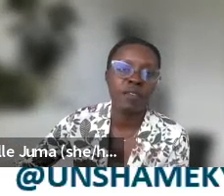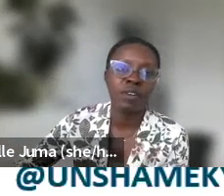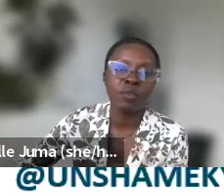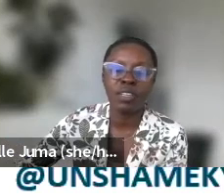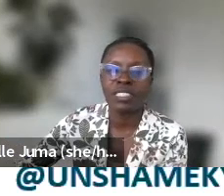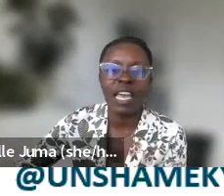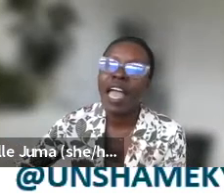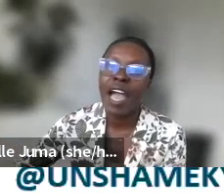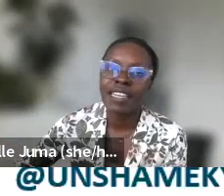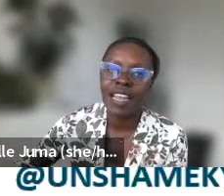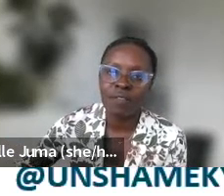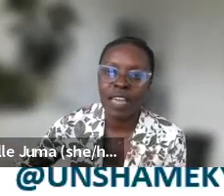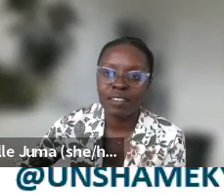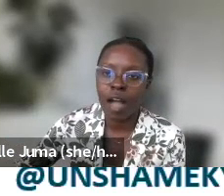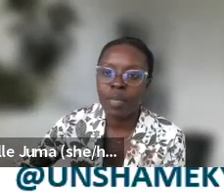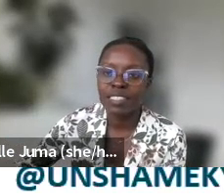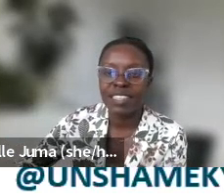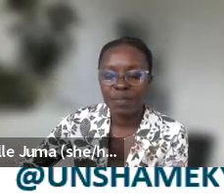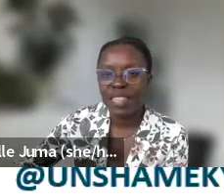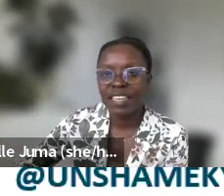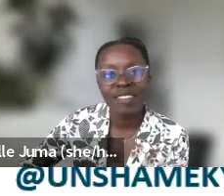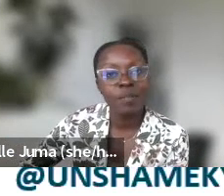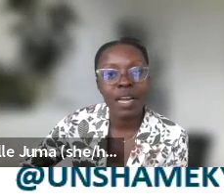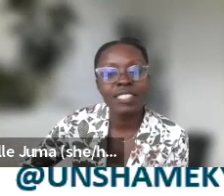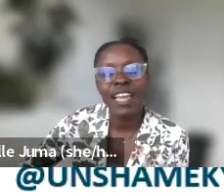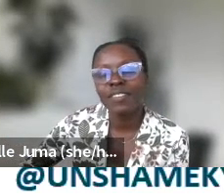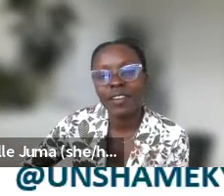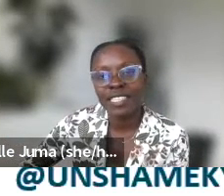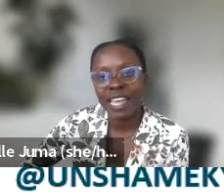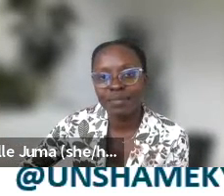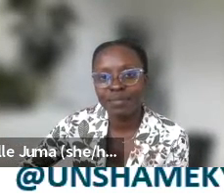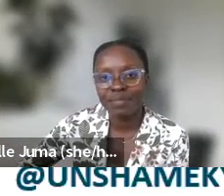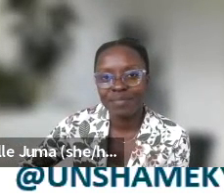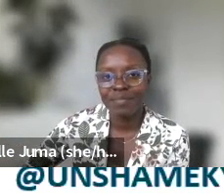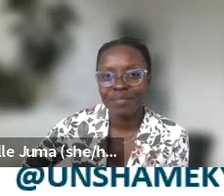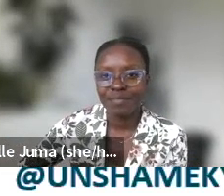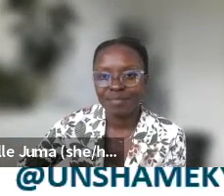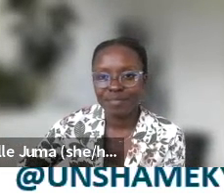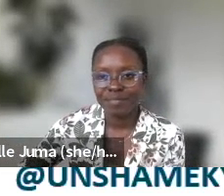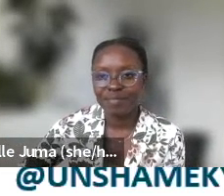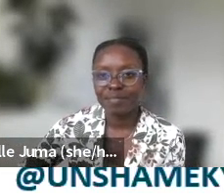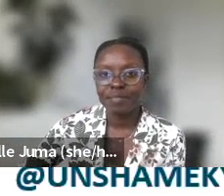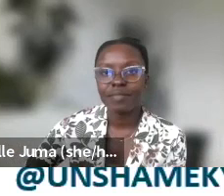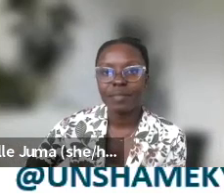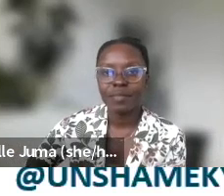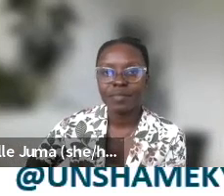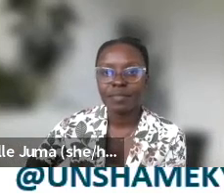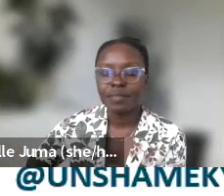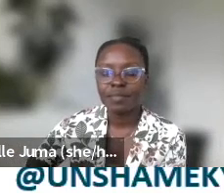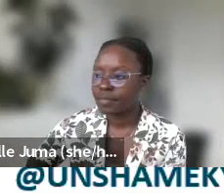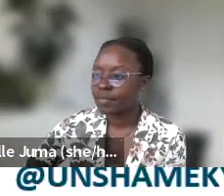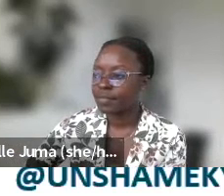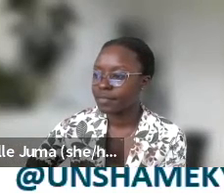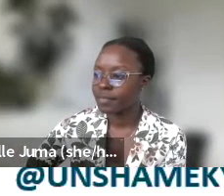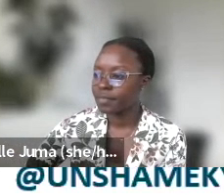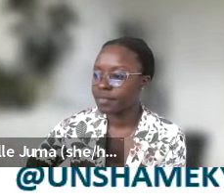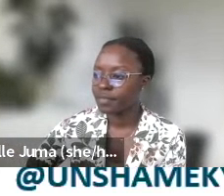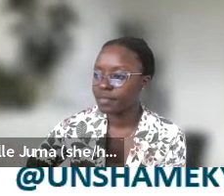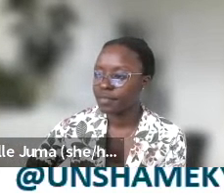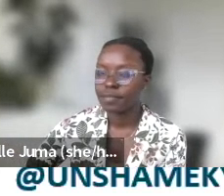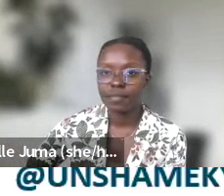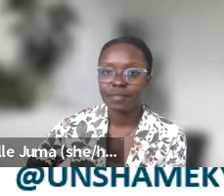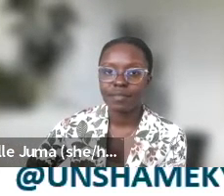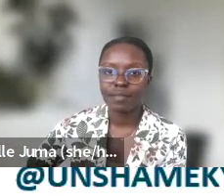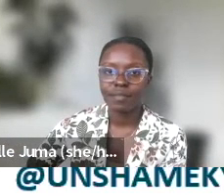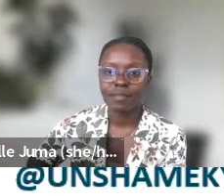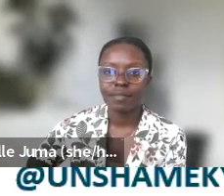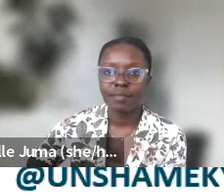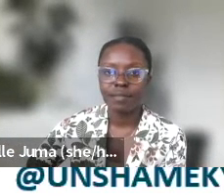INCLUDING A LINK TO REGISTER FOR THAT EVENT IN THE CHAT AS WELL. AND FINALLY, ANOTHER THANK YOU TO ALL OF OUR ATTENDEES, A THANK YOU TO THE INTERPRETERS, CAPTIONER, WE ARE SO GRATEFUL TO PUT ON EVENTS LIKE THIS WITH YOUR SUPPORT AND HOPE TO SEE YOU ALL AT OUR NEXT EVENT. PLEASE BE SURE TO COMPLETE THE SURVEY THAT WILL POP UP ON SCREEN AS WE CLOSE OUT. ONCE AGAIN, MY NAME IS MICHELLE JUMA, HAPPY TO PUT THESE ON FOR YOU